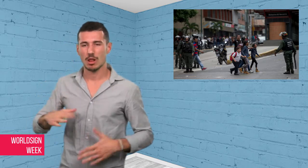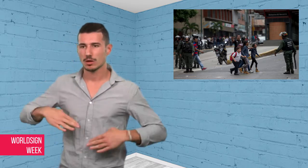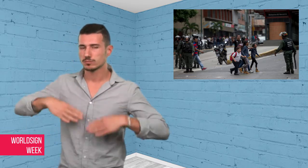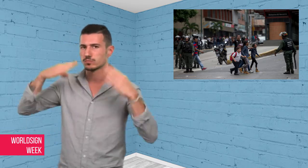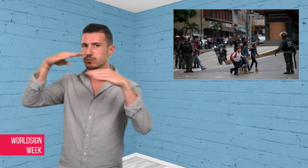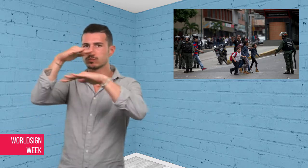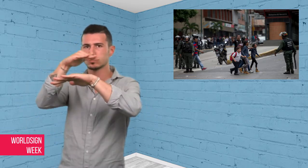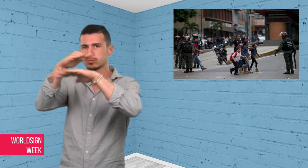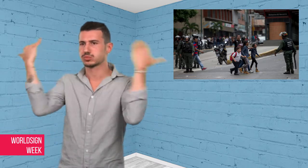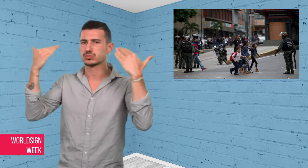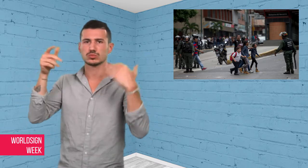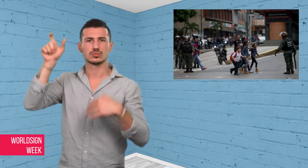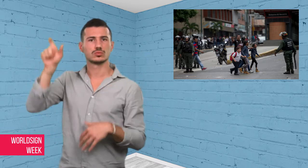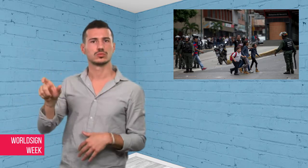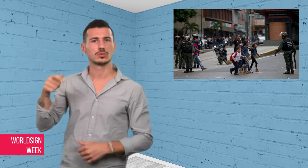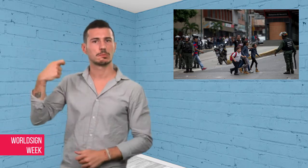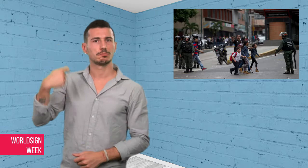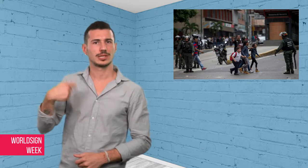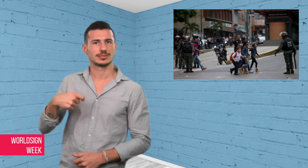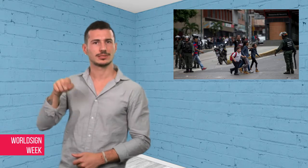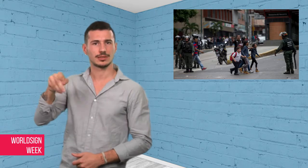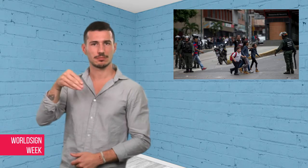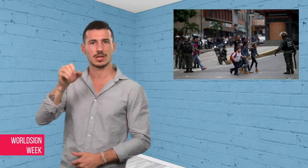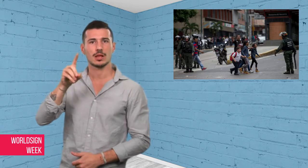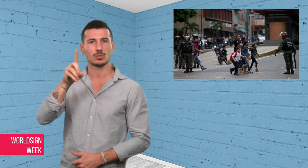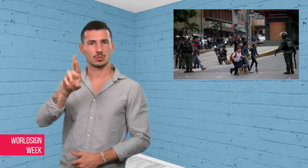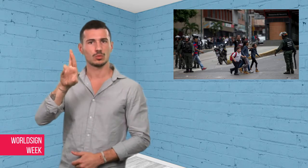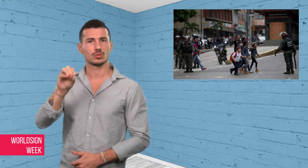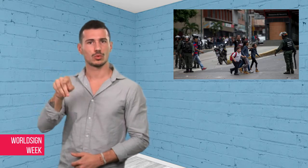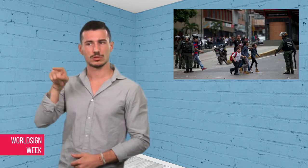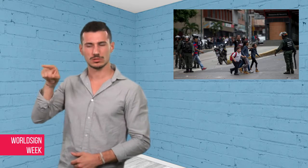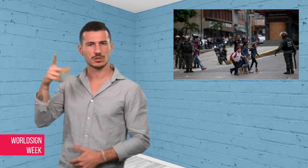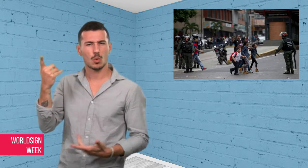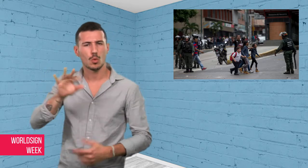Maduro began to rule more harshly.